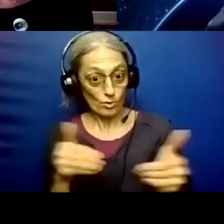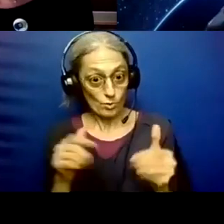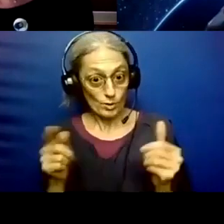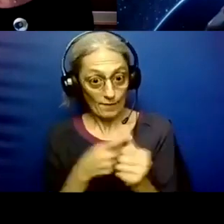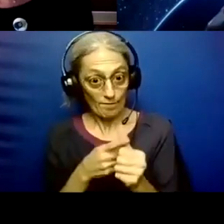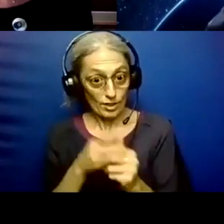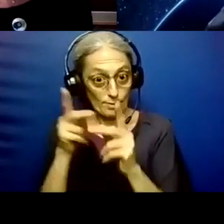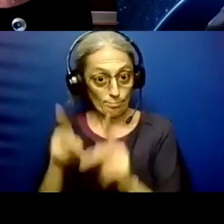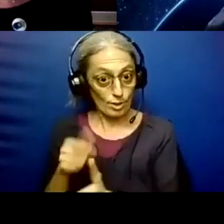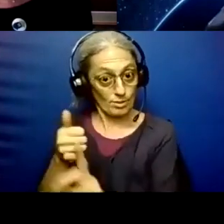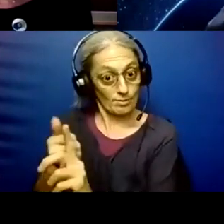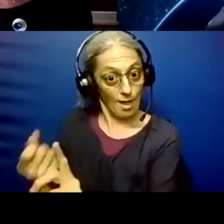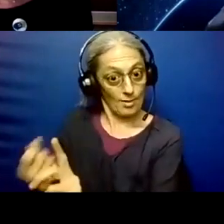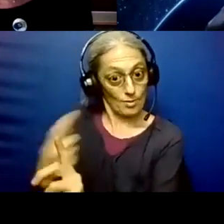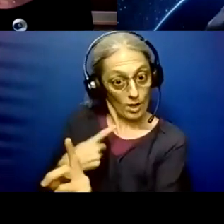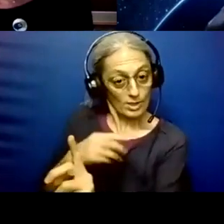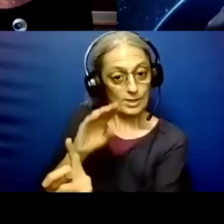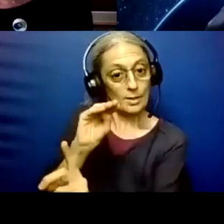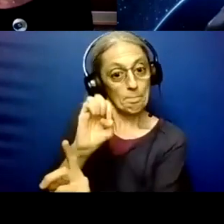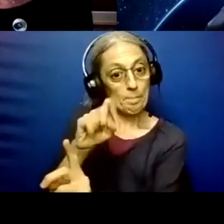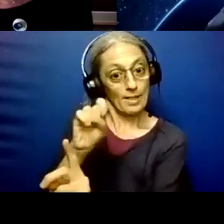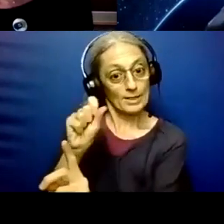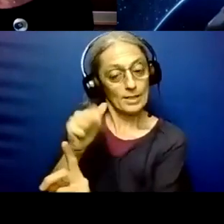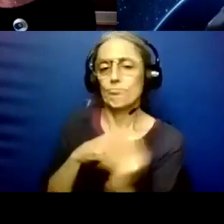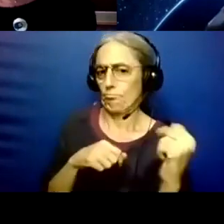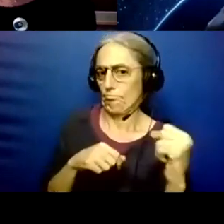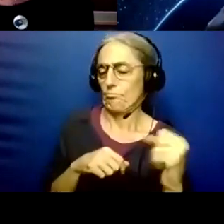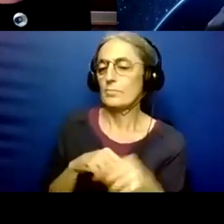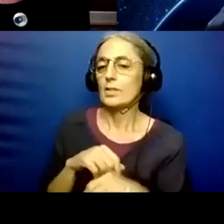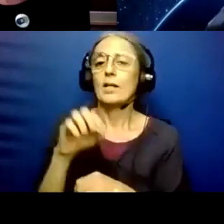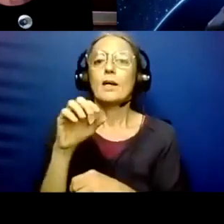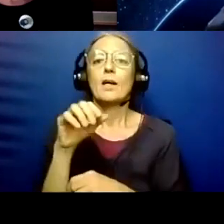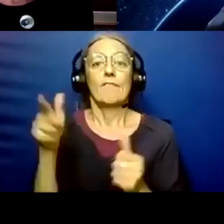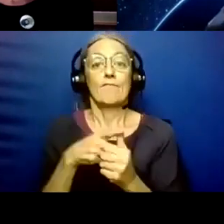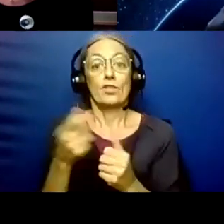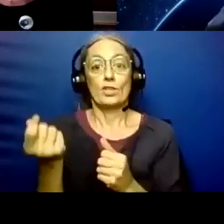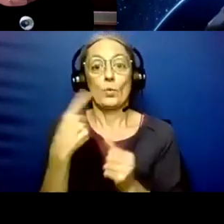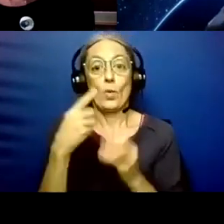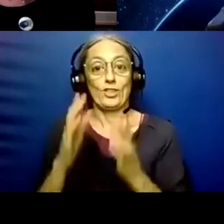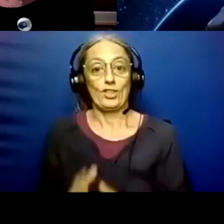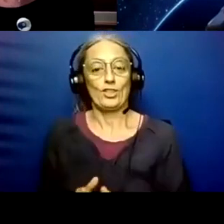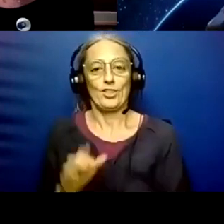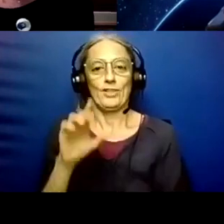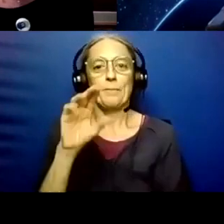So Melissa is our first questioner, Melissa Crisp-Cooper, who actually